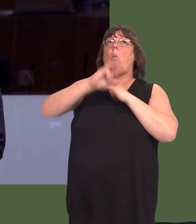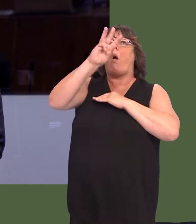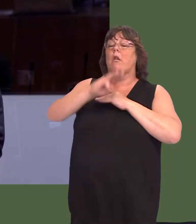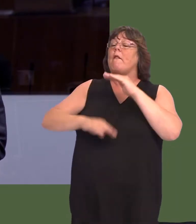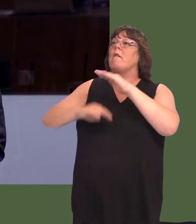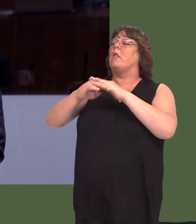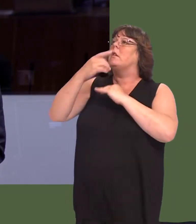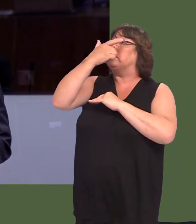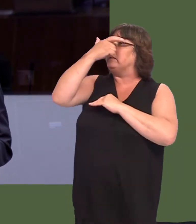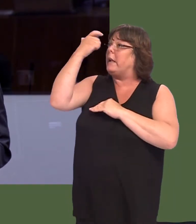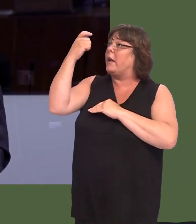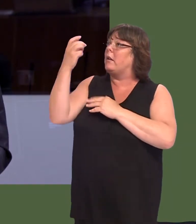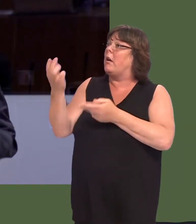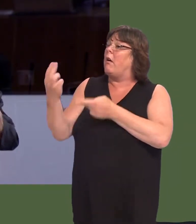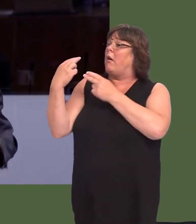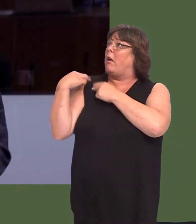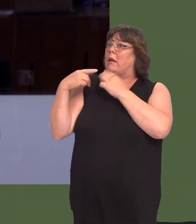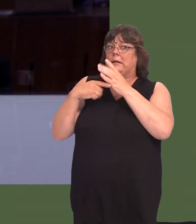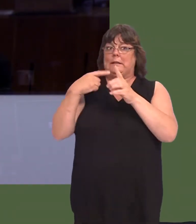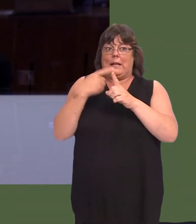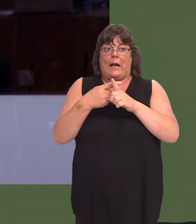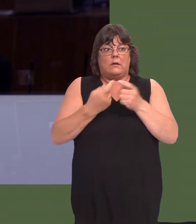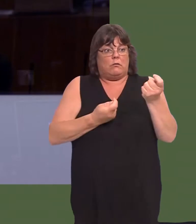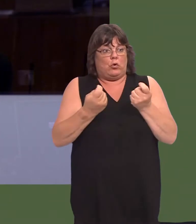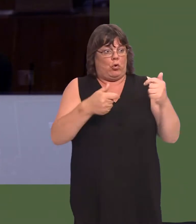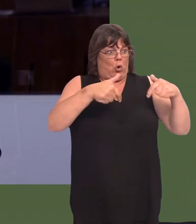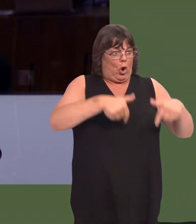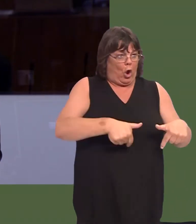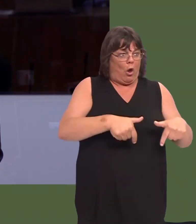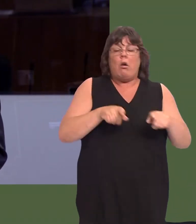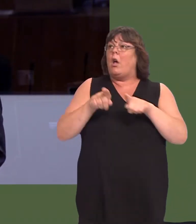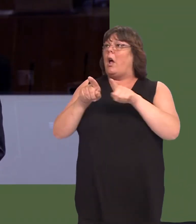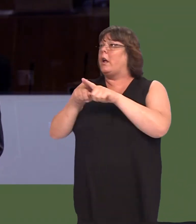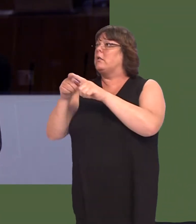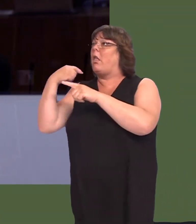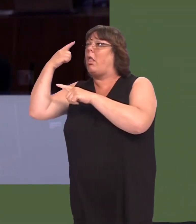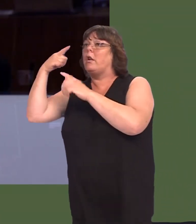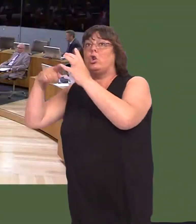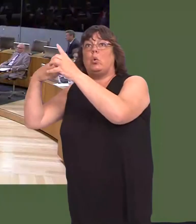can fully understand what taxes are being raised here, whatís being waóraised in the UK and how we can move forward together?